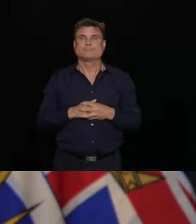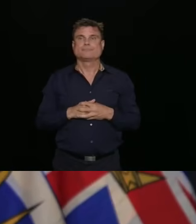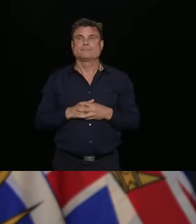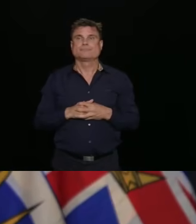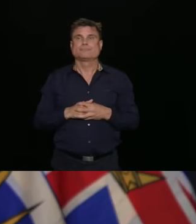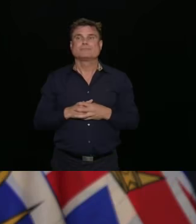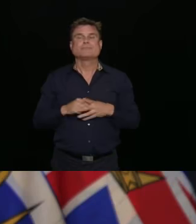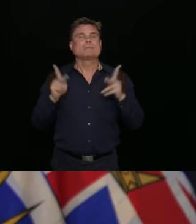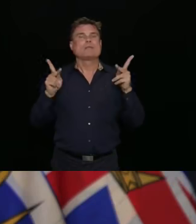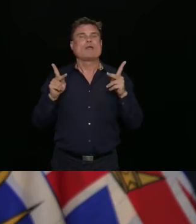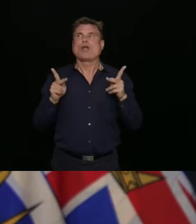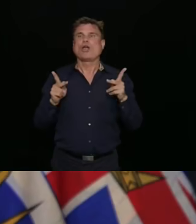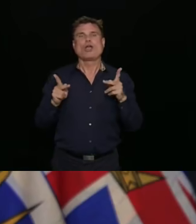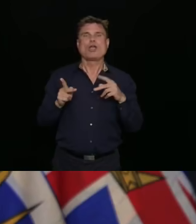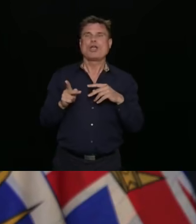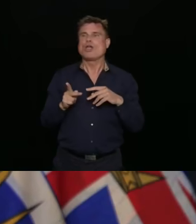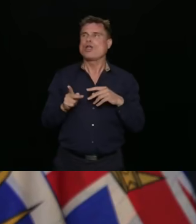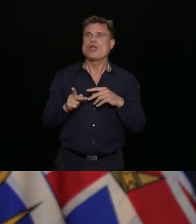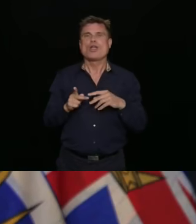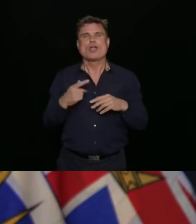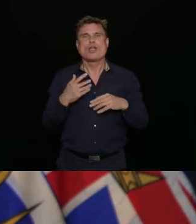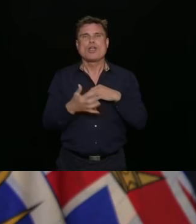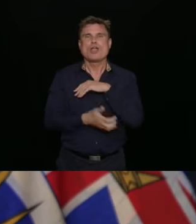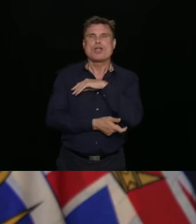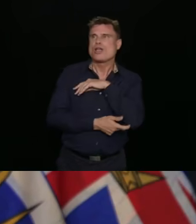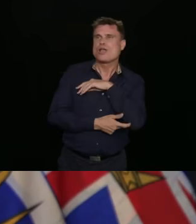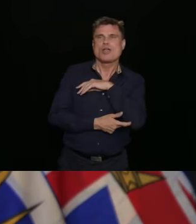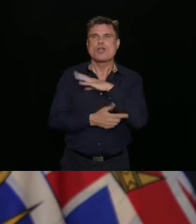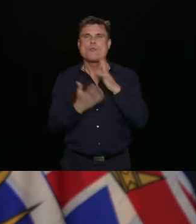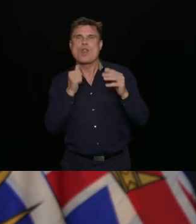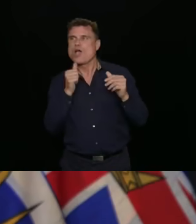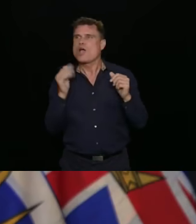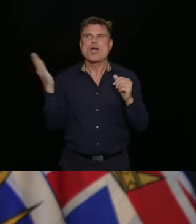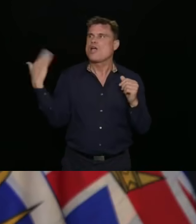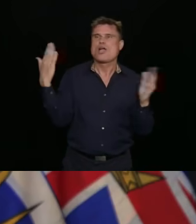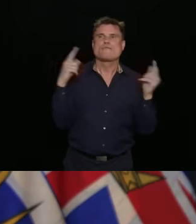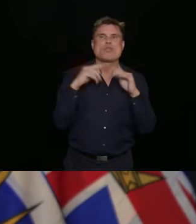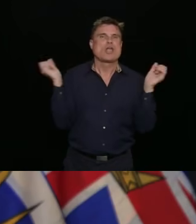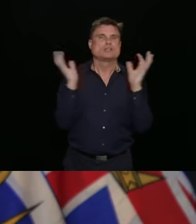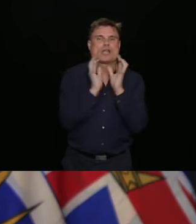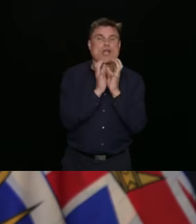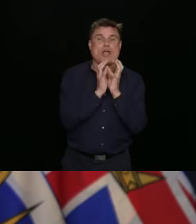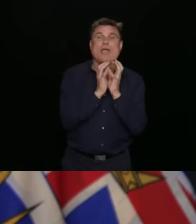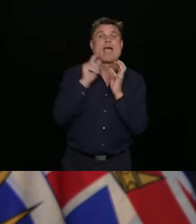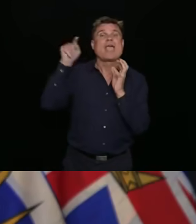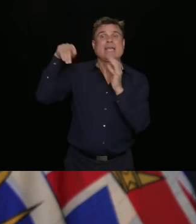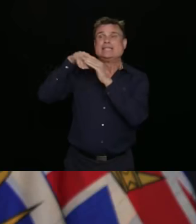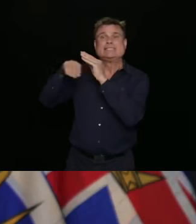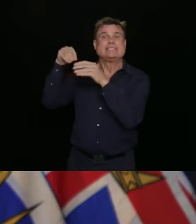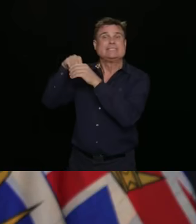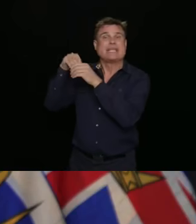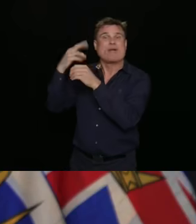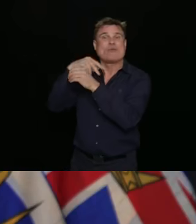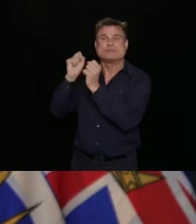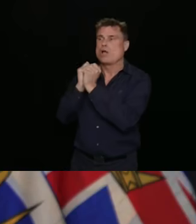We know how to do it here in BC and we can do it. Do you have a follow-up, leesa?